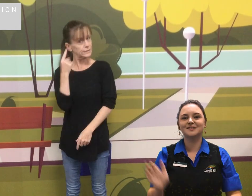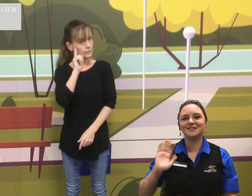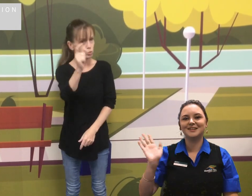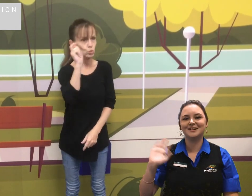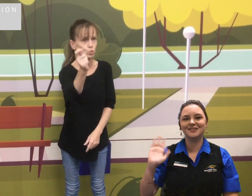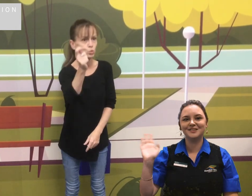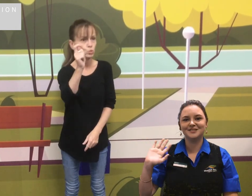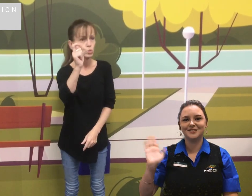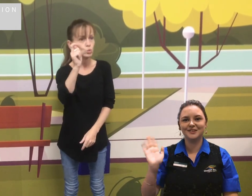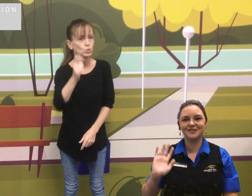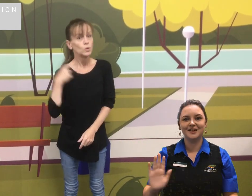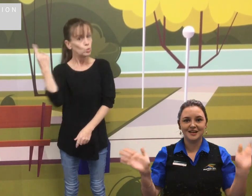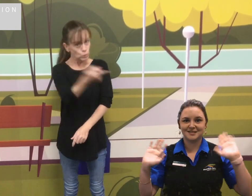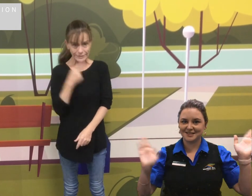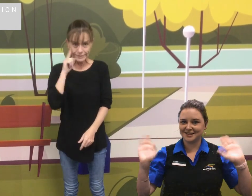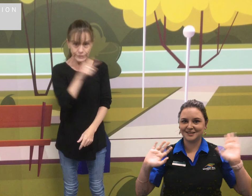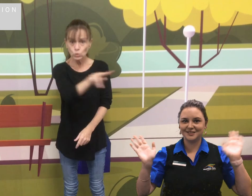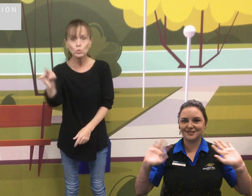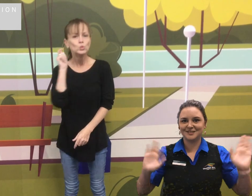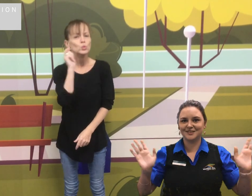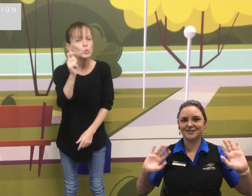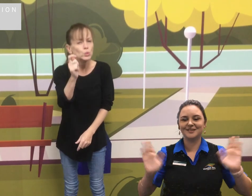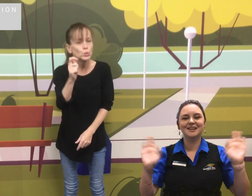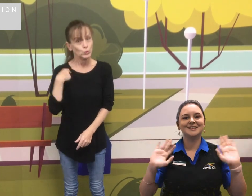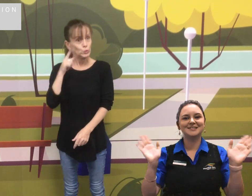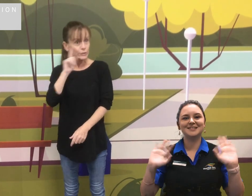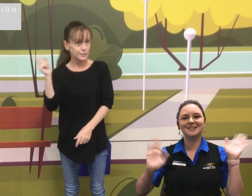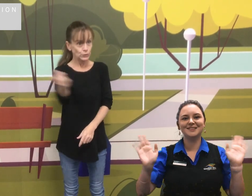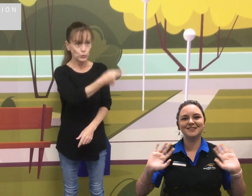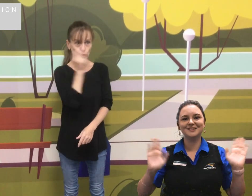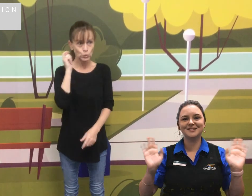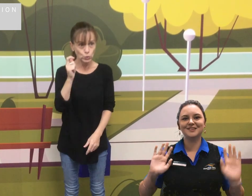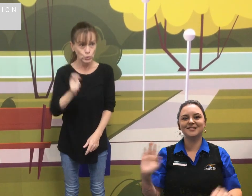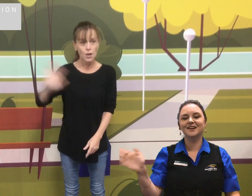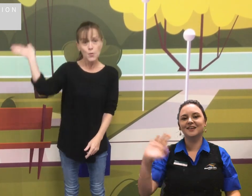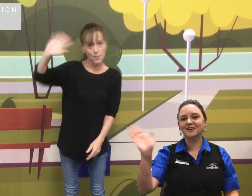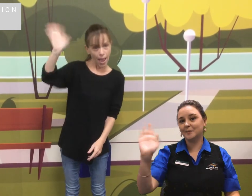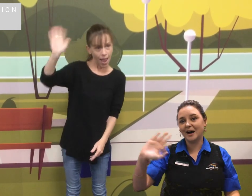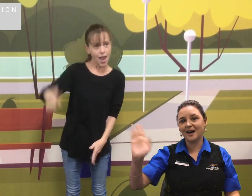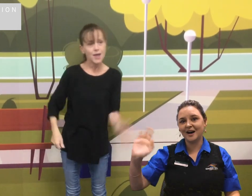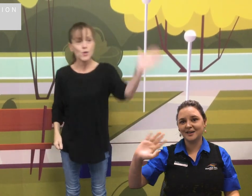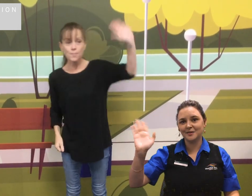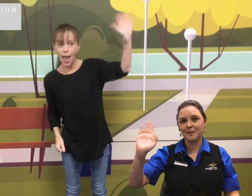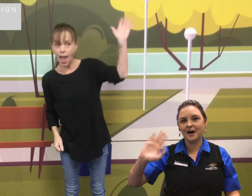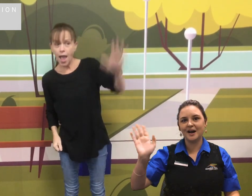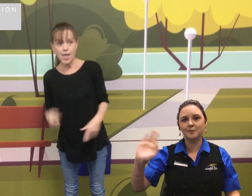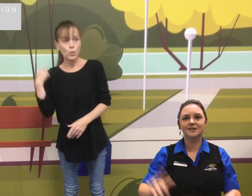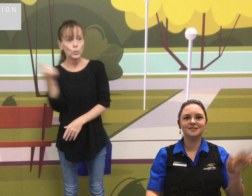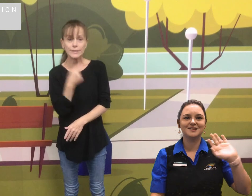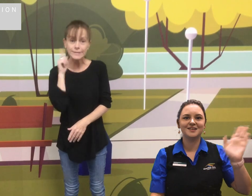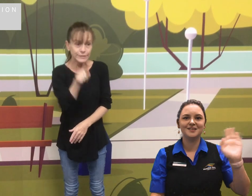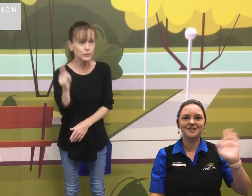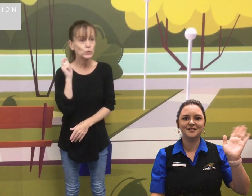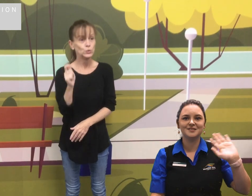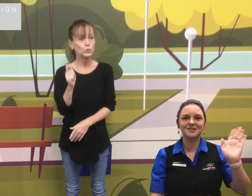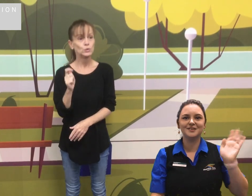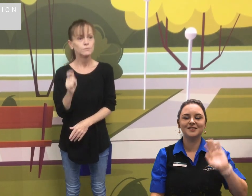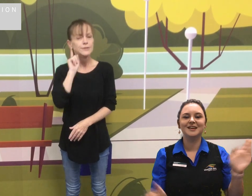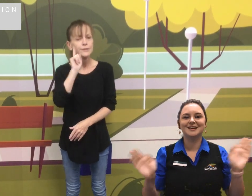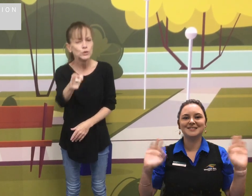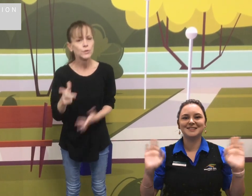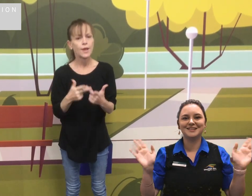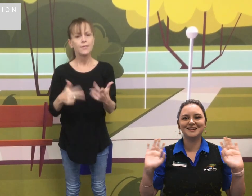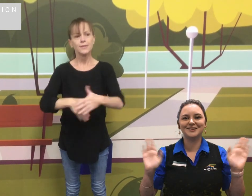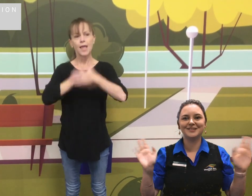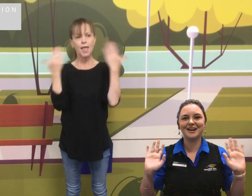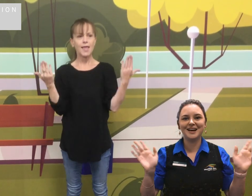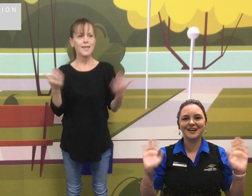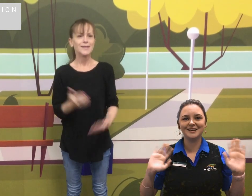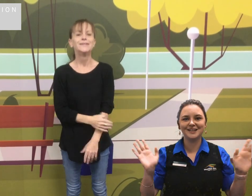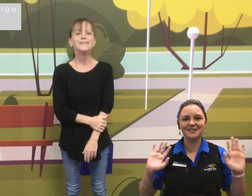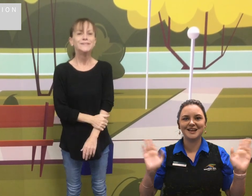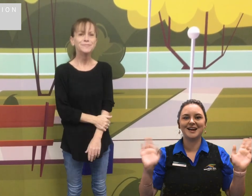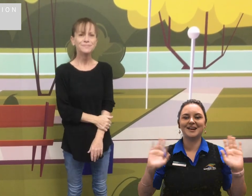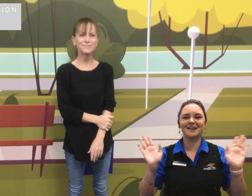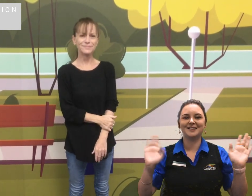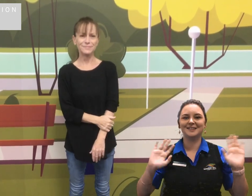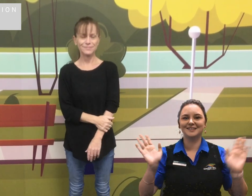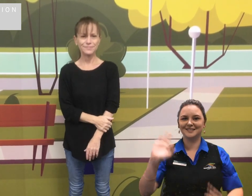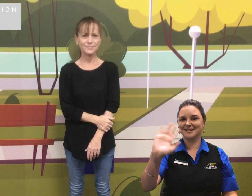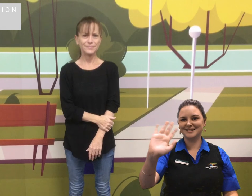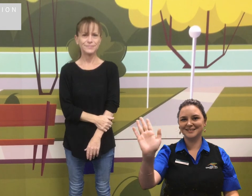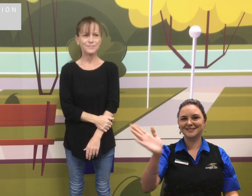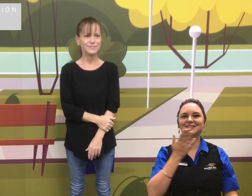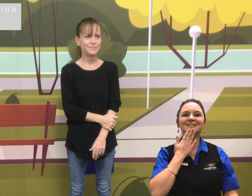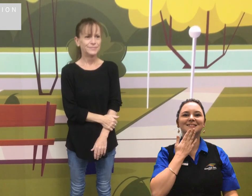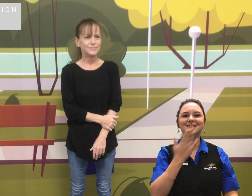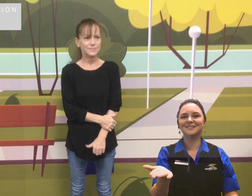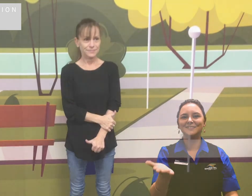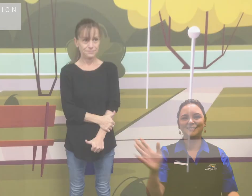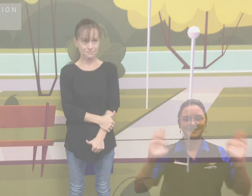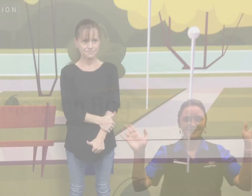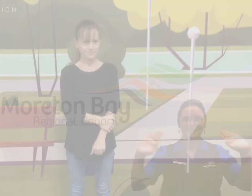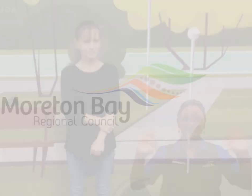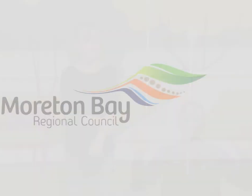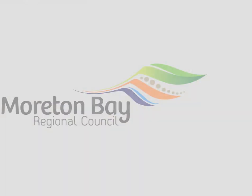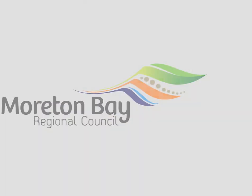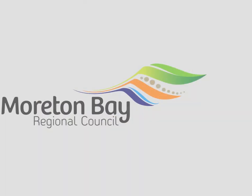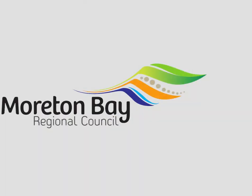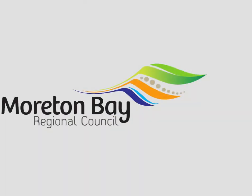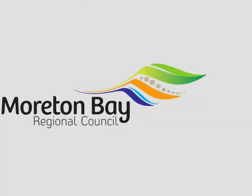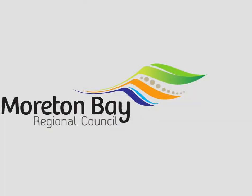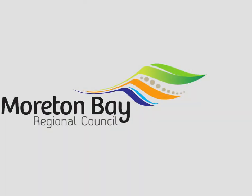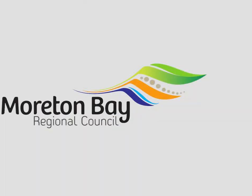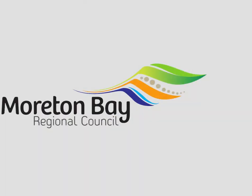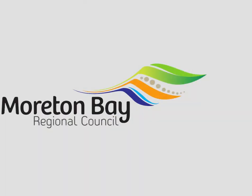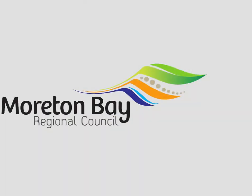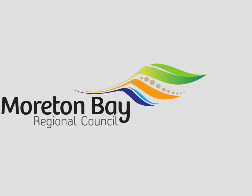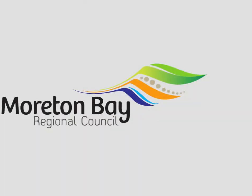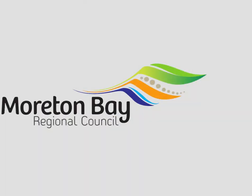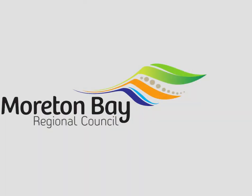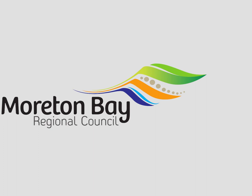see you soon, see you soon, see you soon! Goodbye, goodbye, we'll see you soon, see you another day.